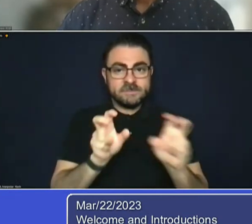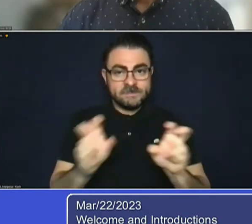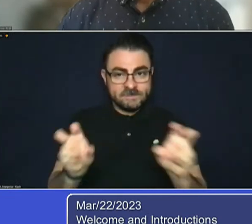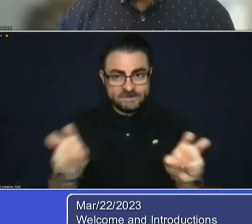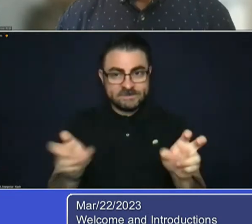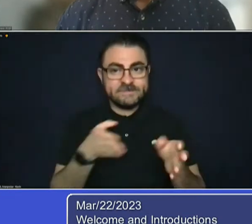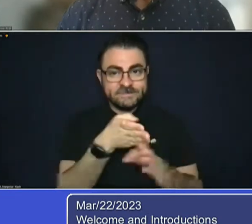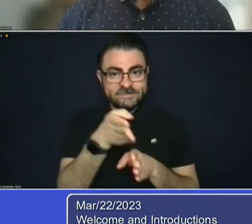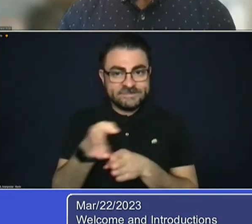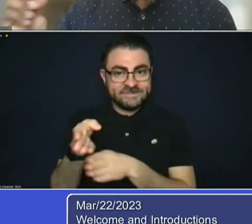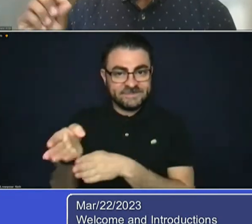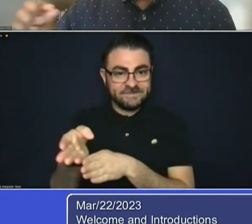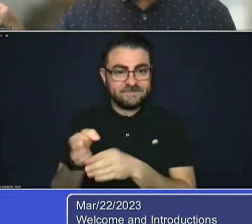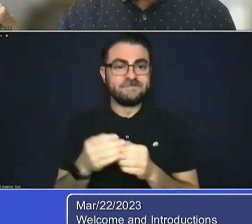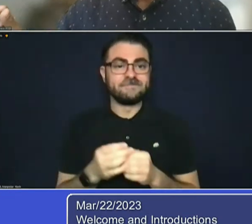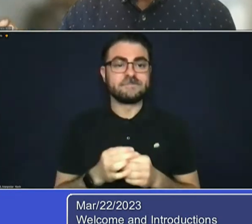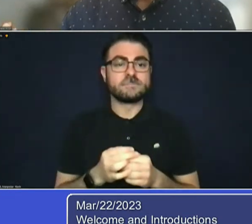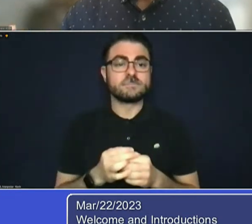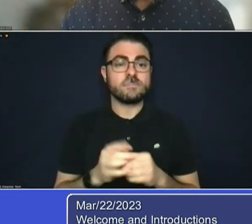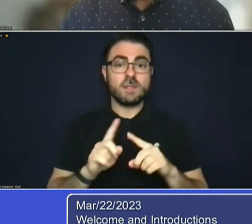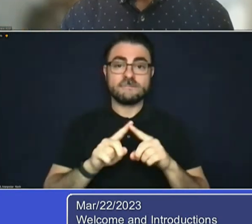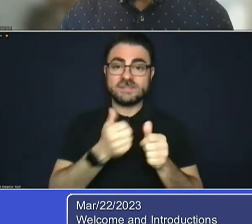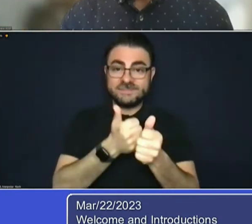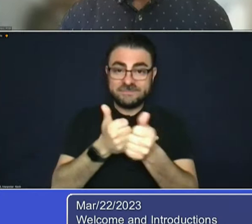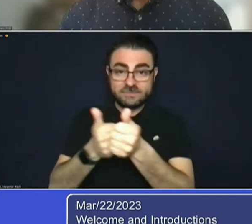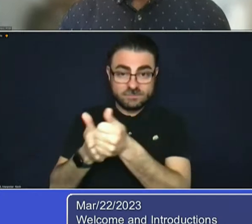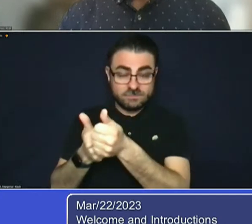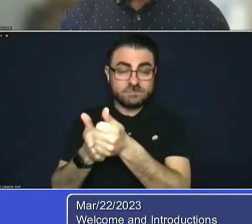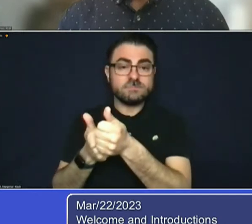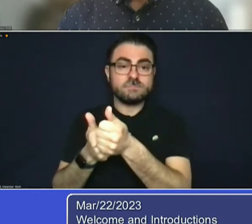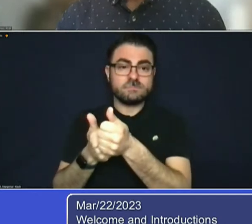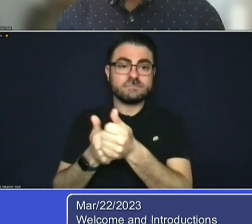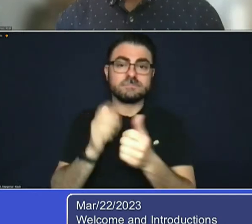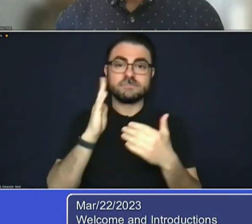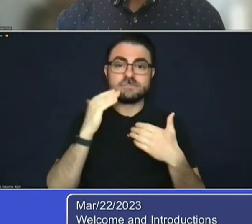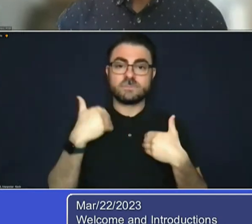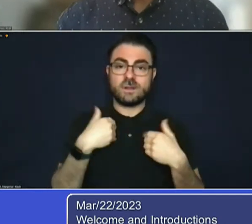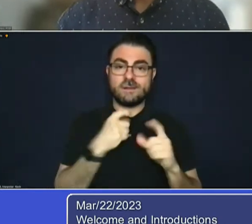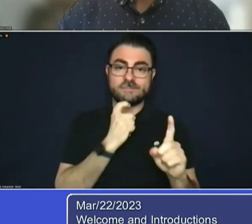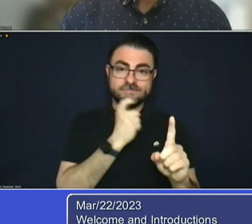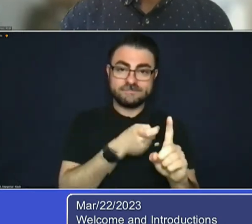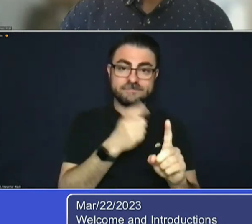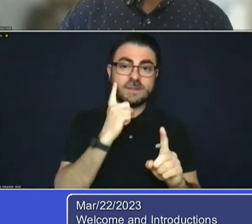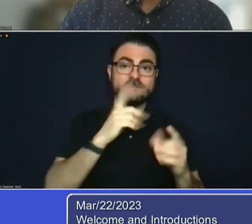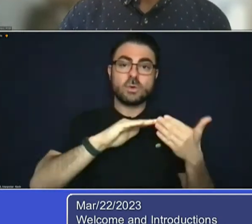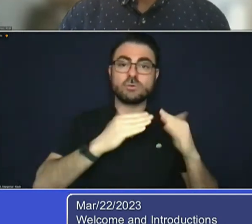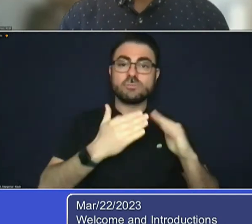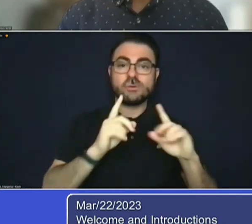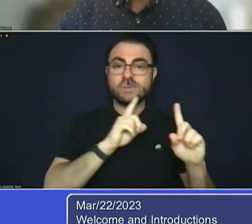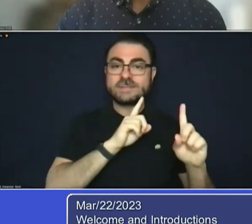EACH OF OUR FUNCTIONS FOR